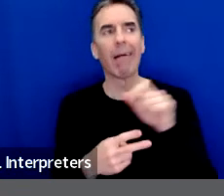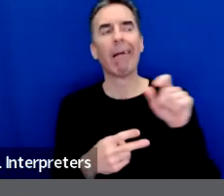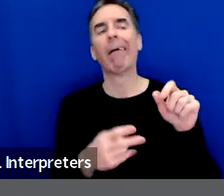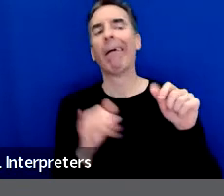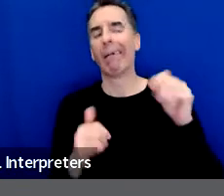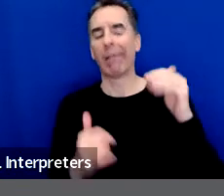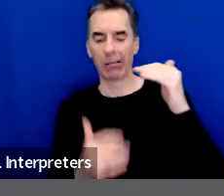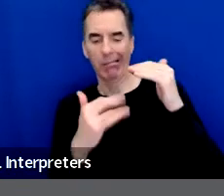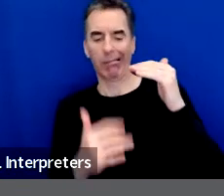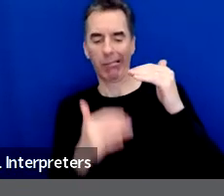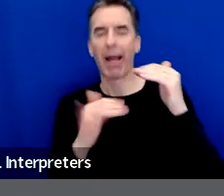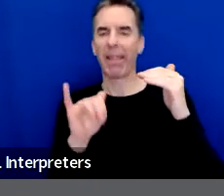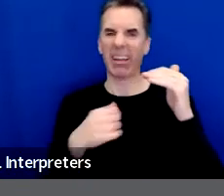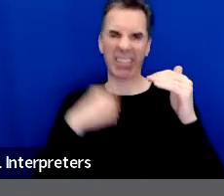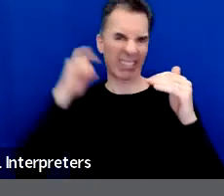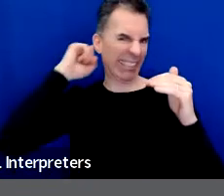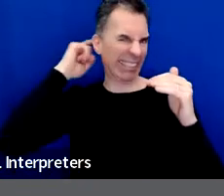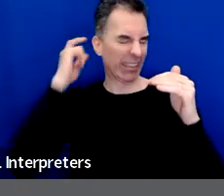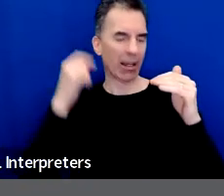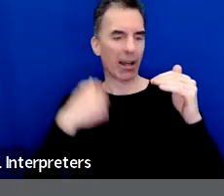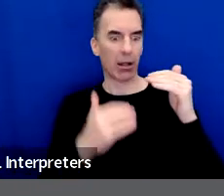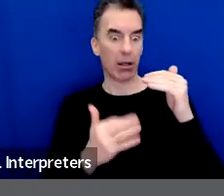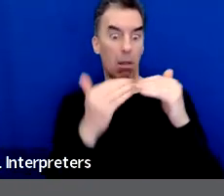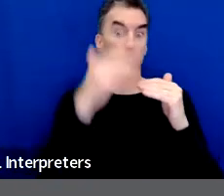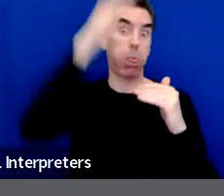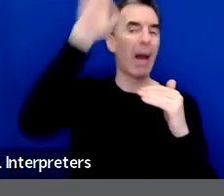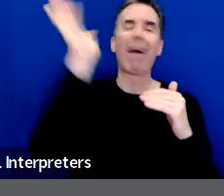I can actually download and provide to students inside my course.